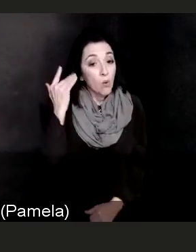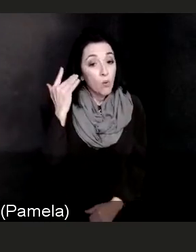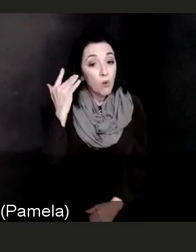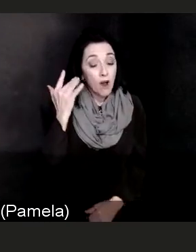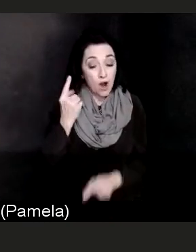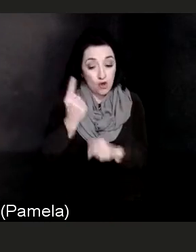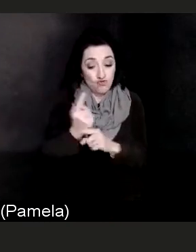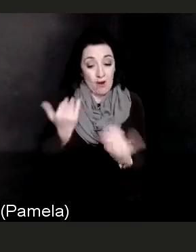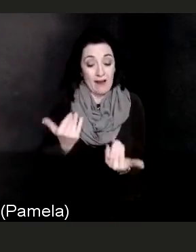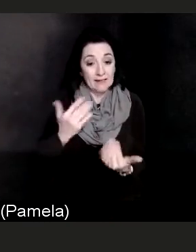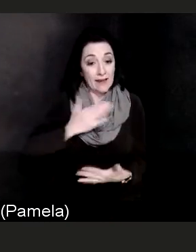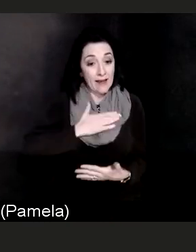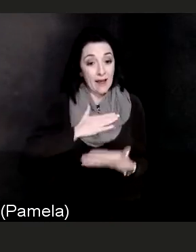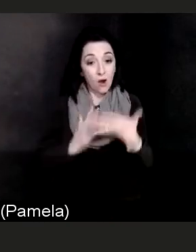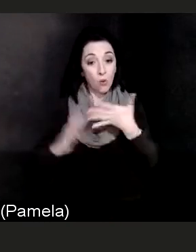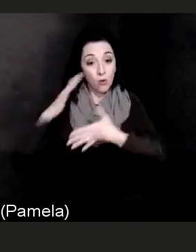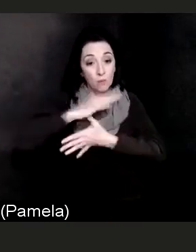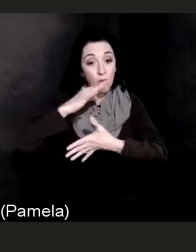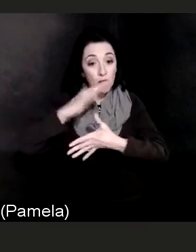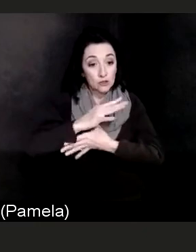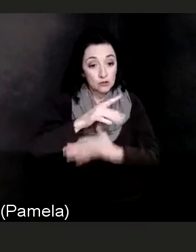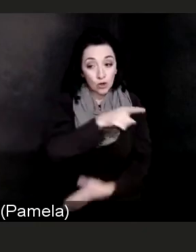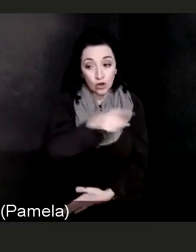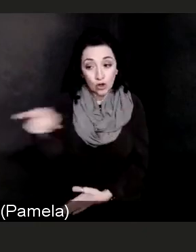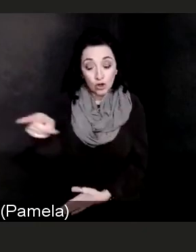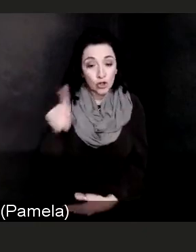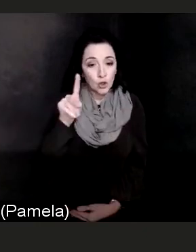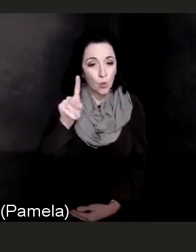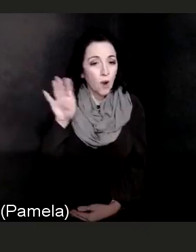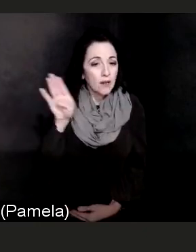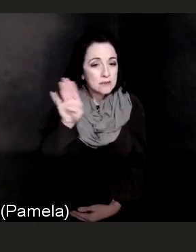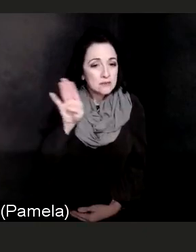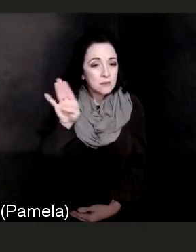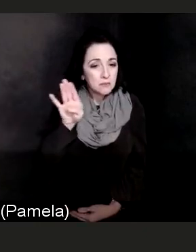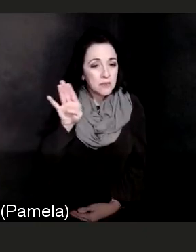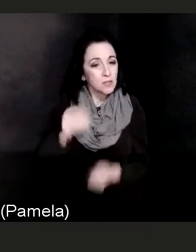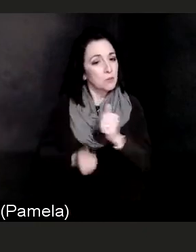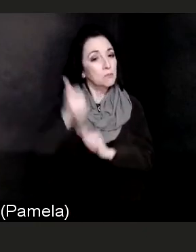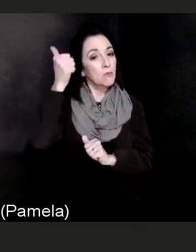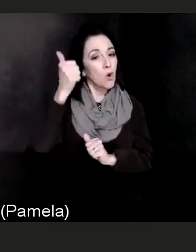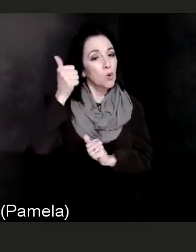Those are the population, the people at risk that we are trying to vaccinate as fast as possible.